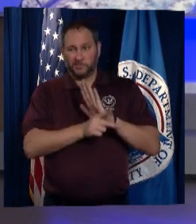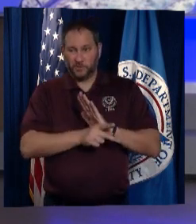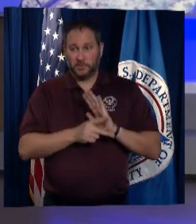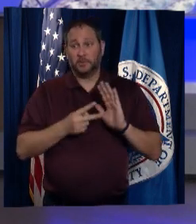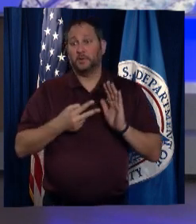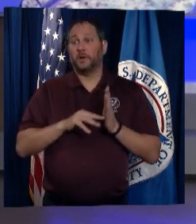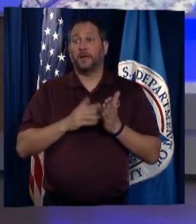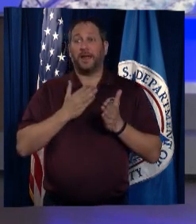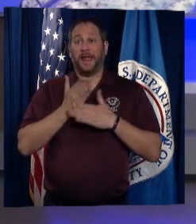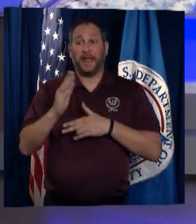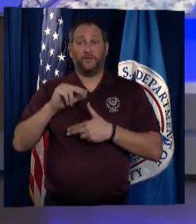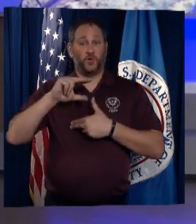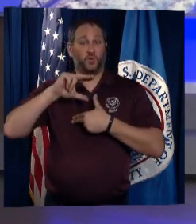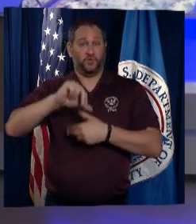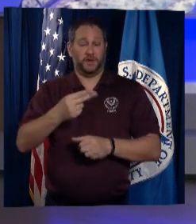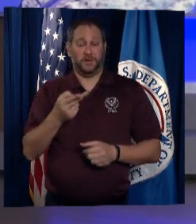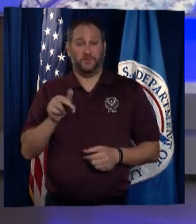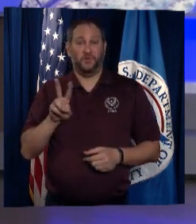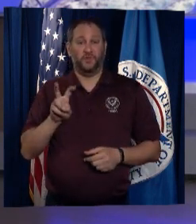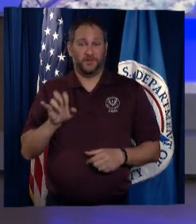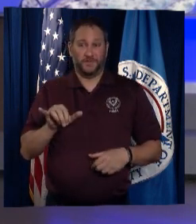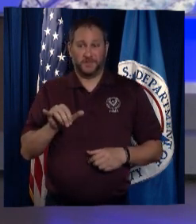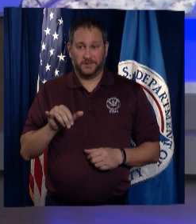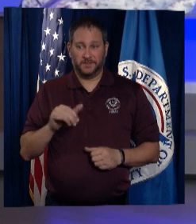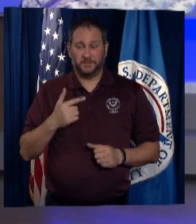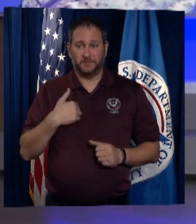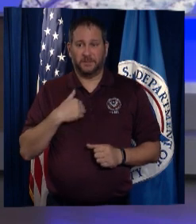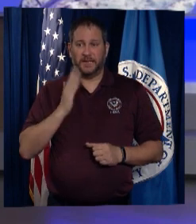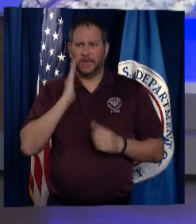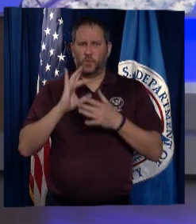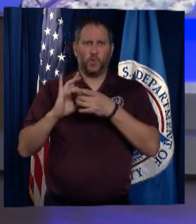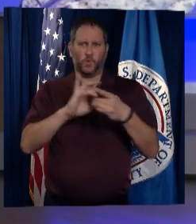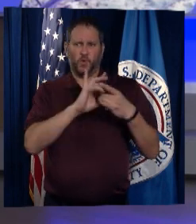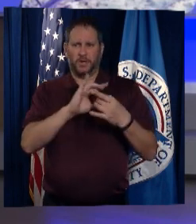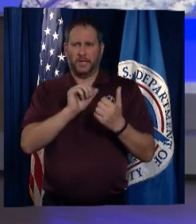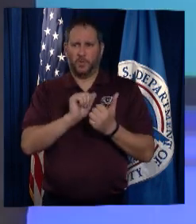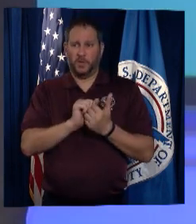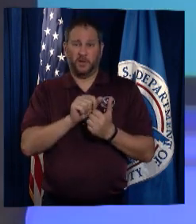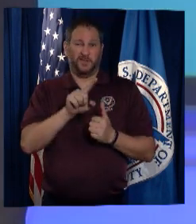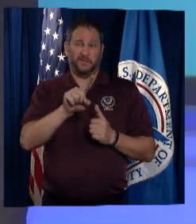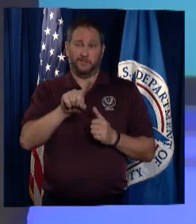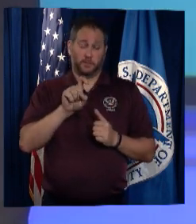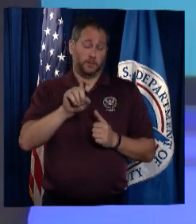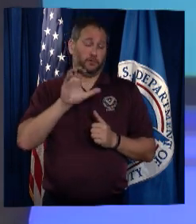they'll come to me, hey hurricane, well in fact today it was Imelda. Imelda, so I